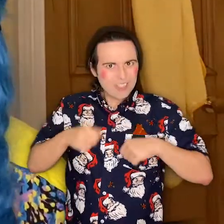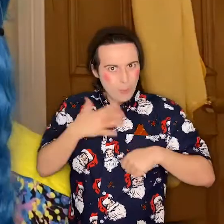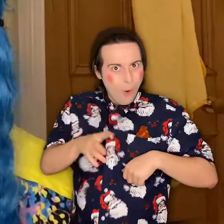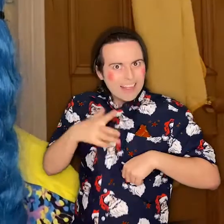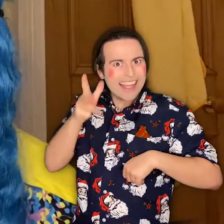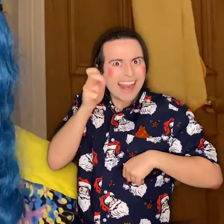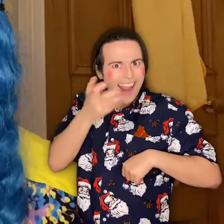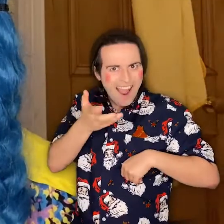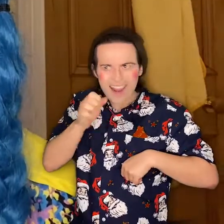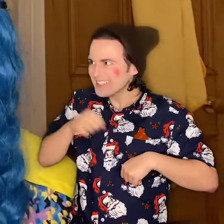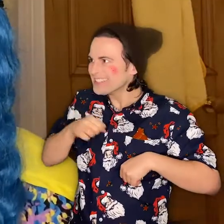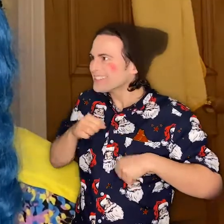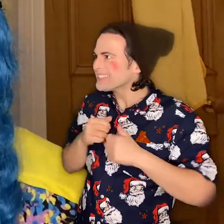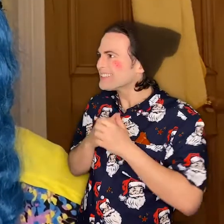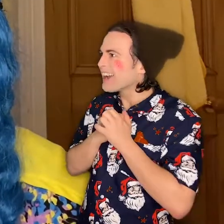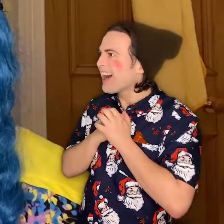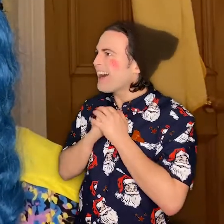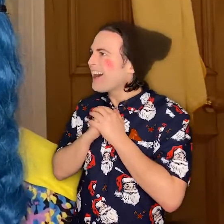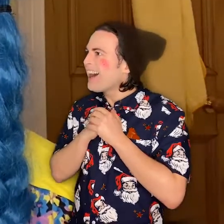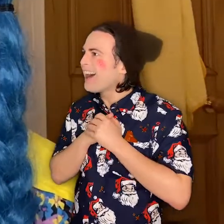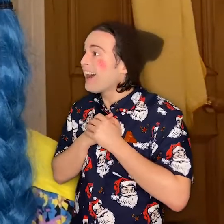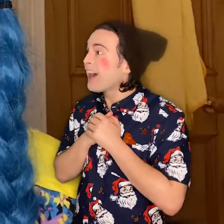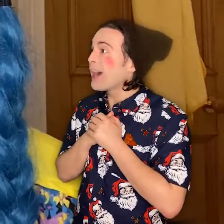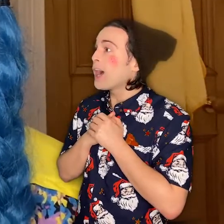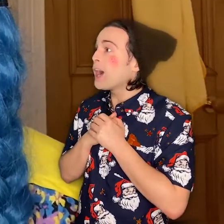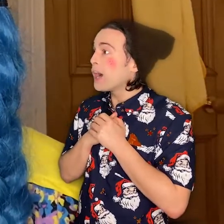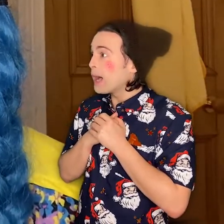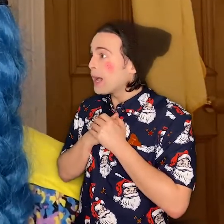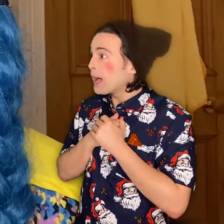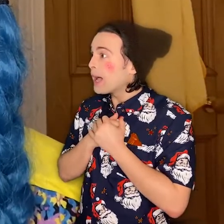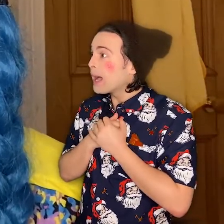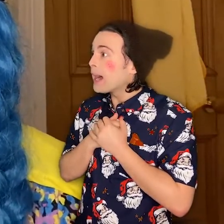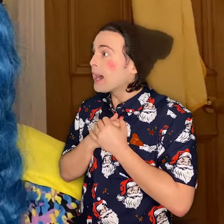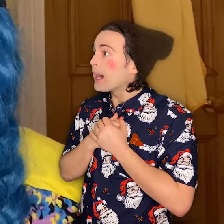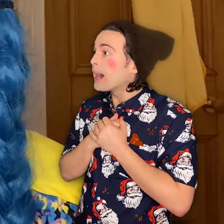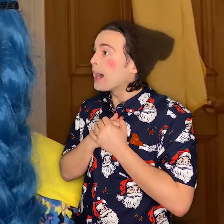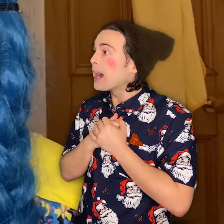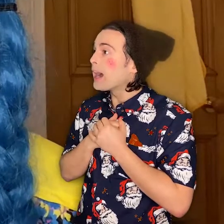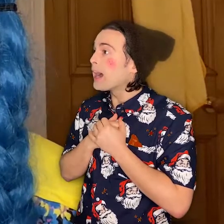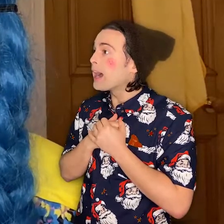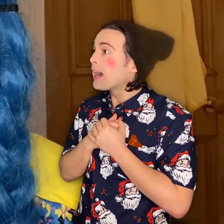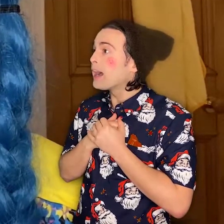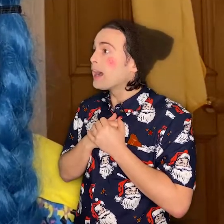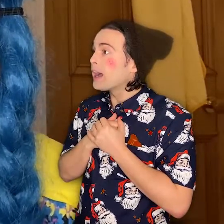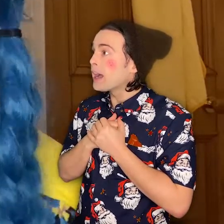Have you been outside recently? It's proper baltic. It's SNOW joke.